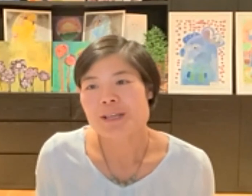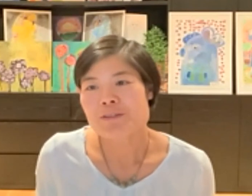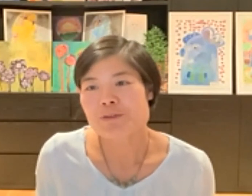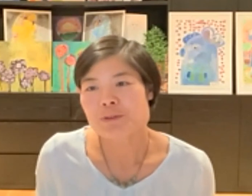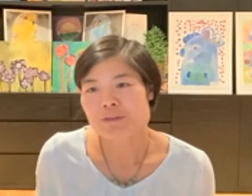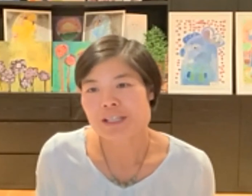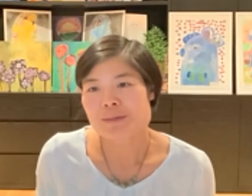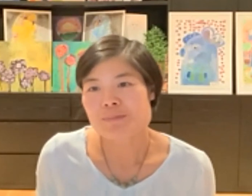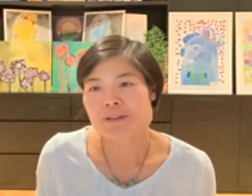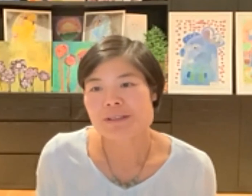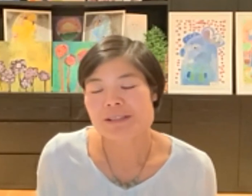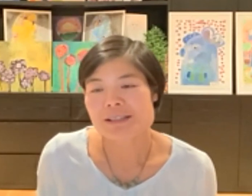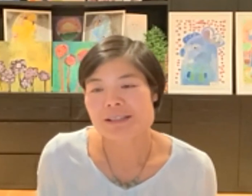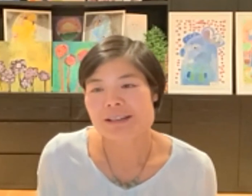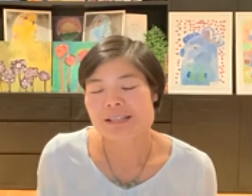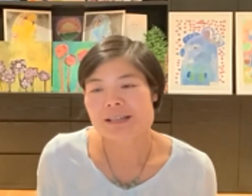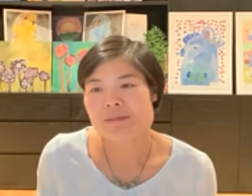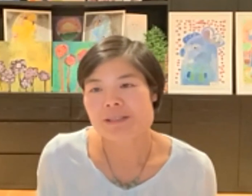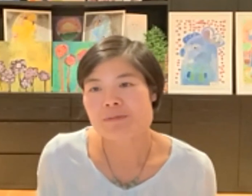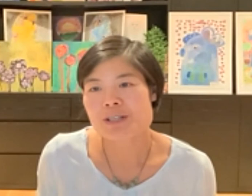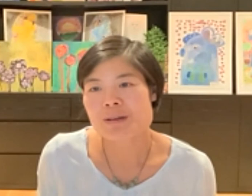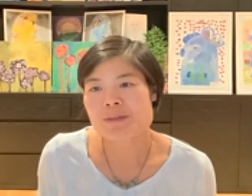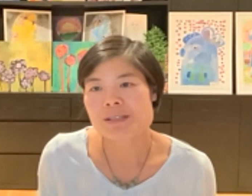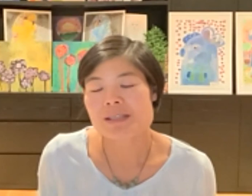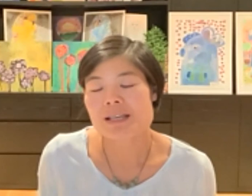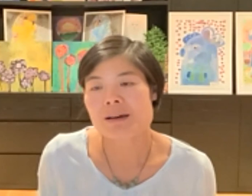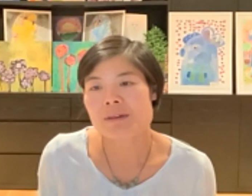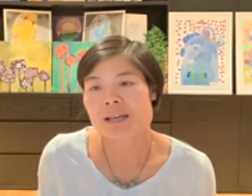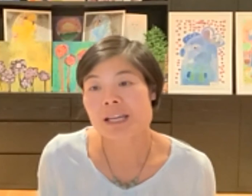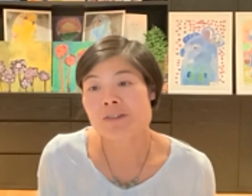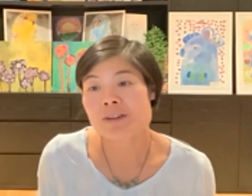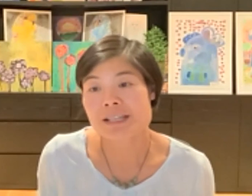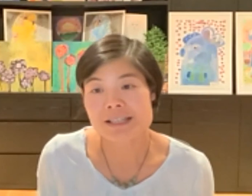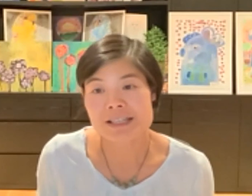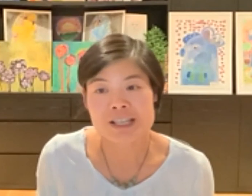Many of you would have experienced this, that sometimes getting hearing testing in your